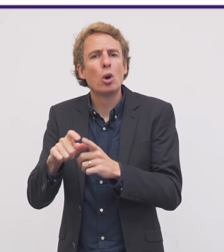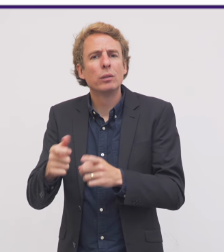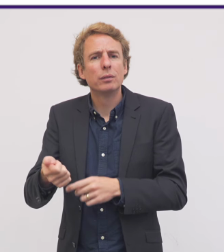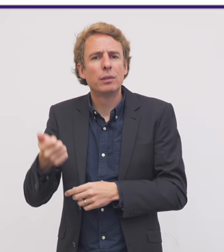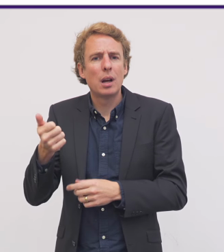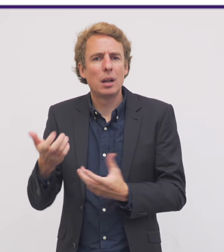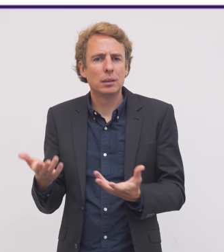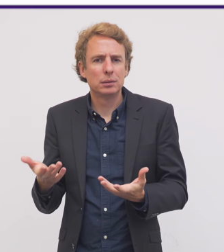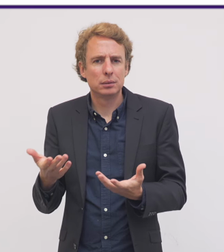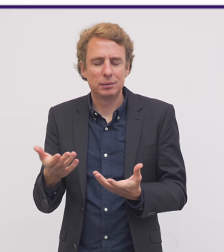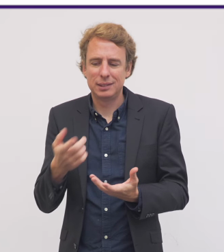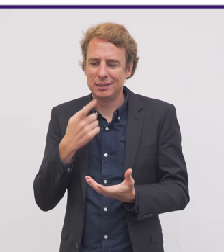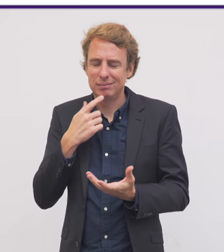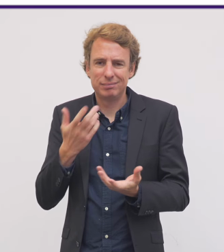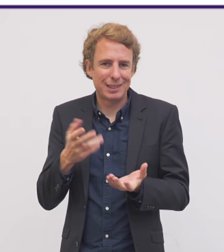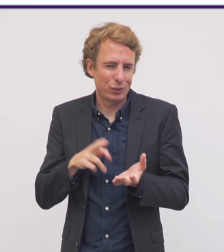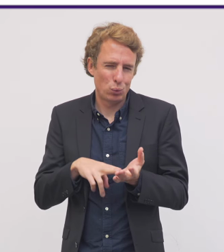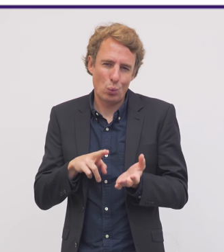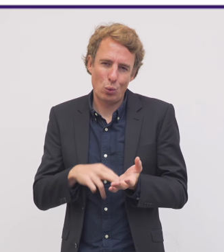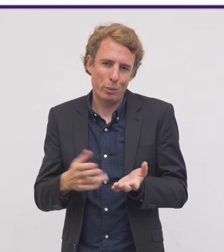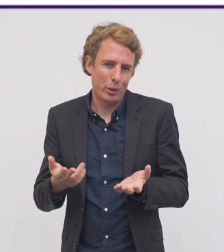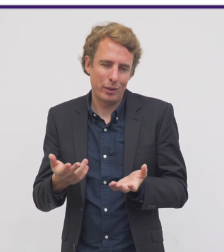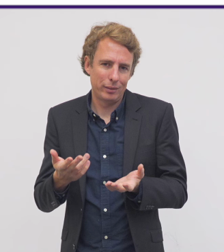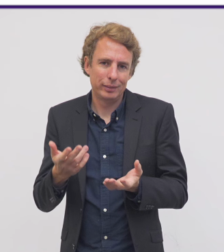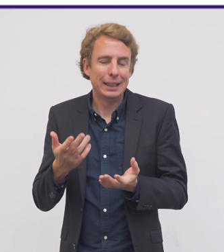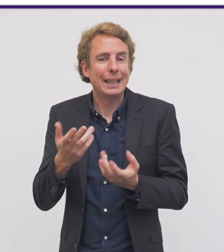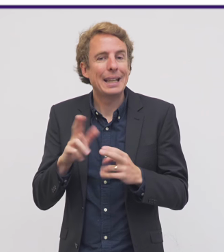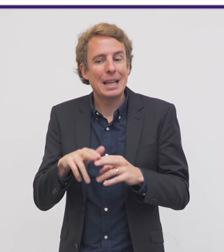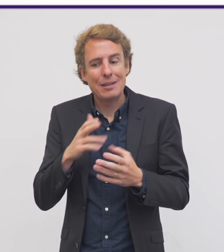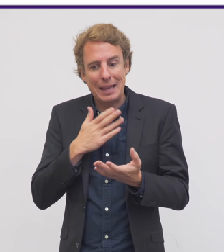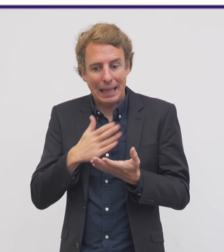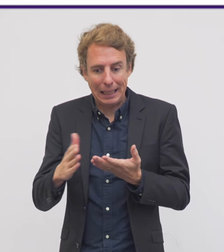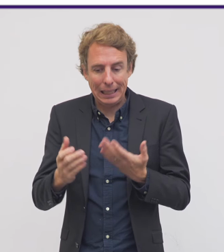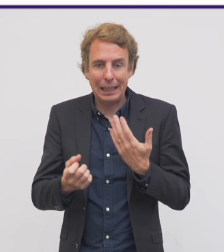If you have this occurrence, you should inspect your pipeline.